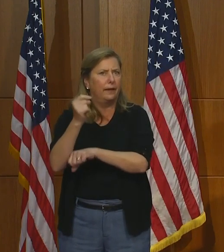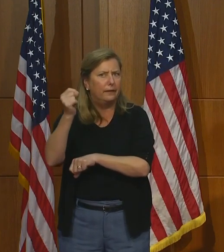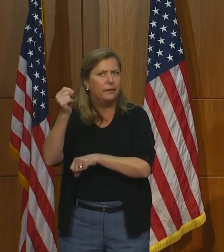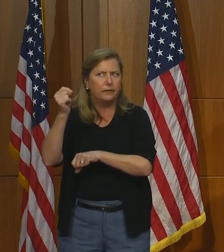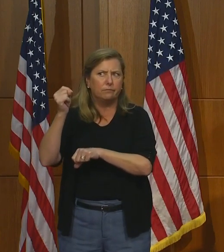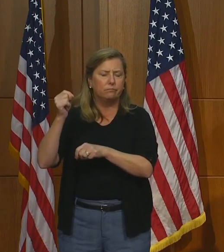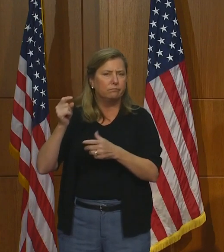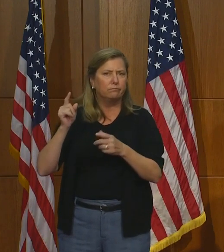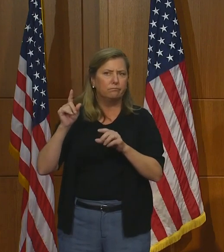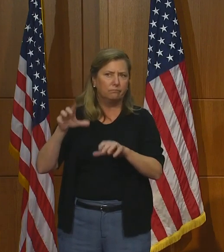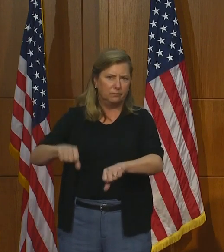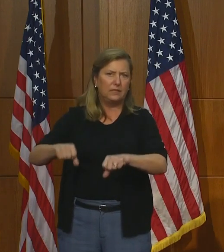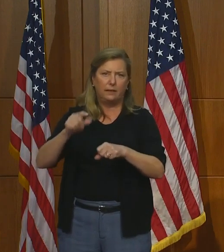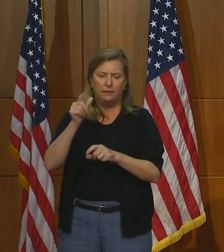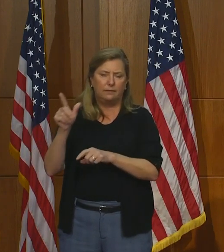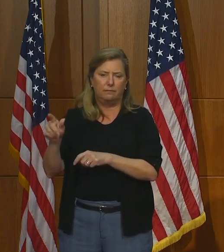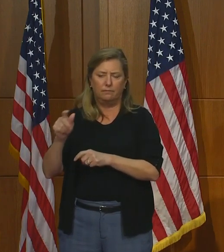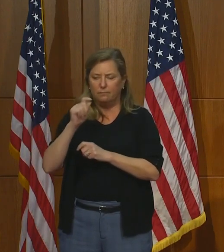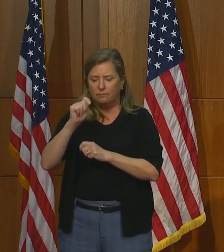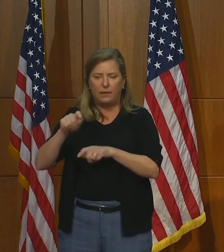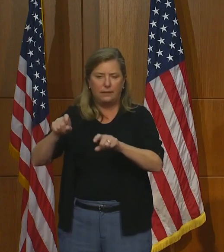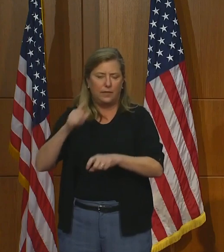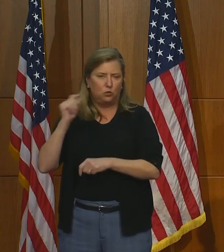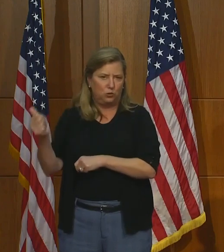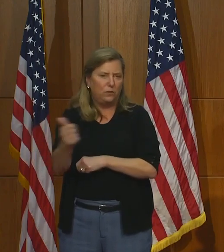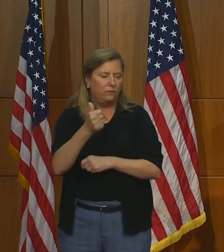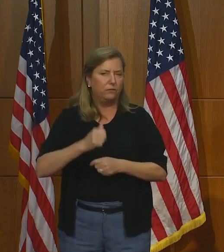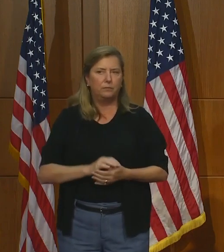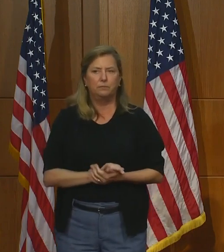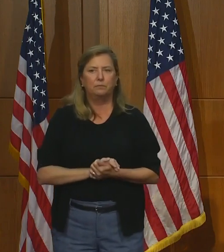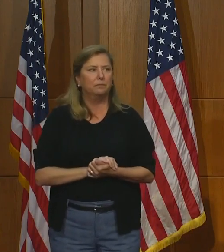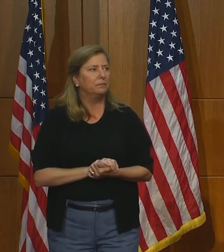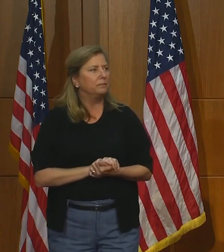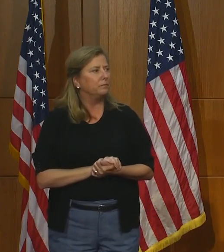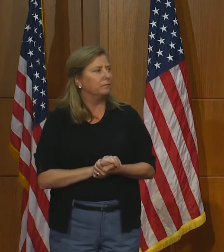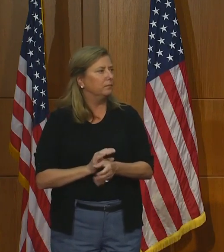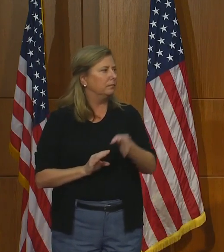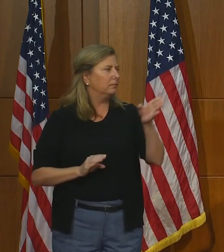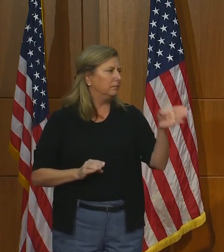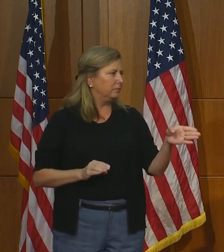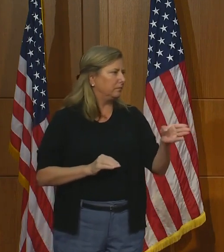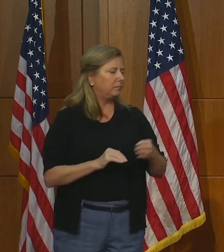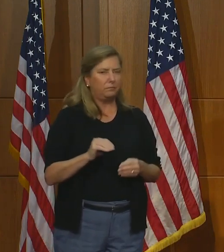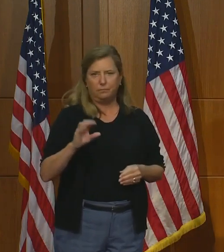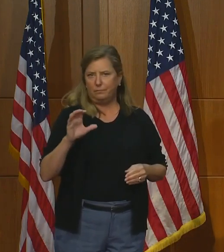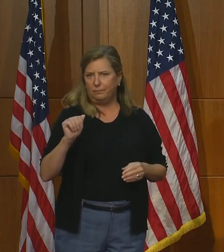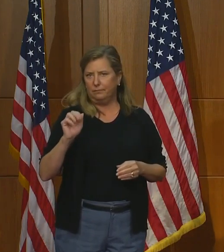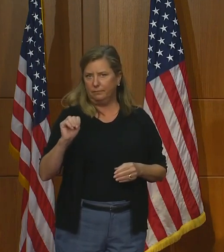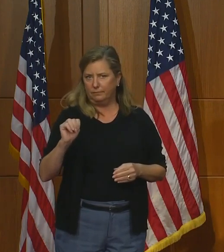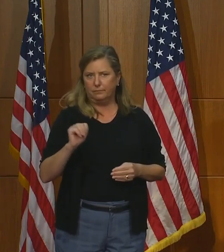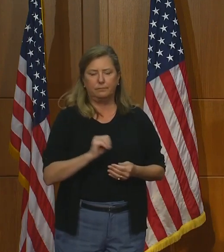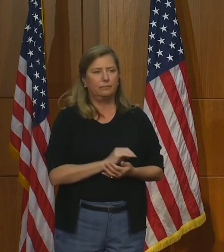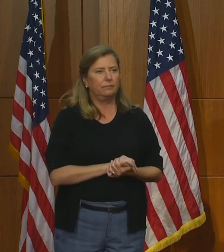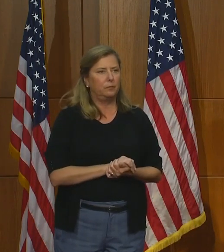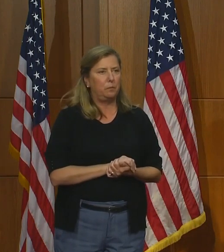REALLY GET TAKE ADVANTAGE OF THESE COMMUNITY TESTING SITES